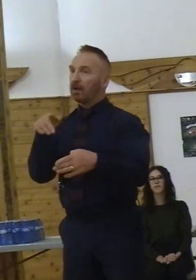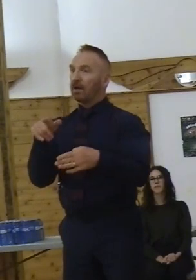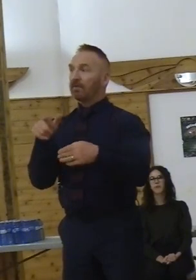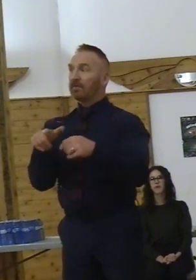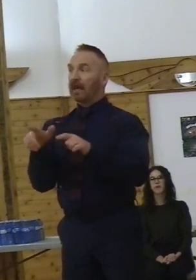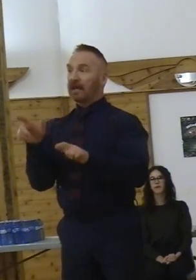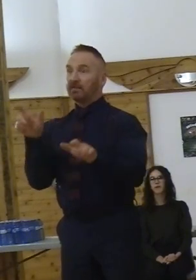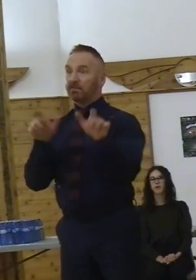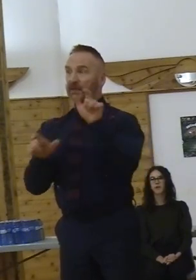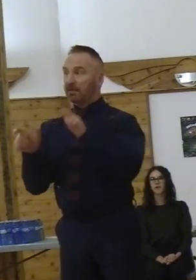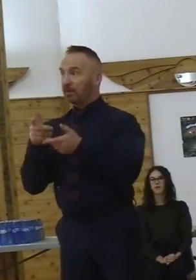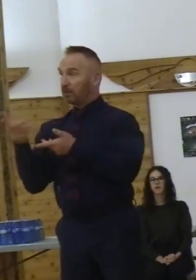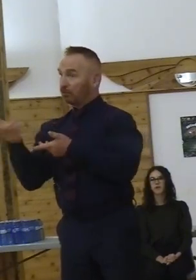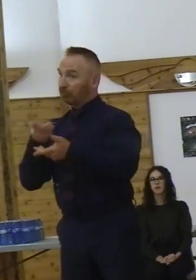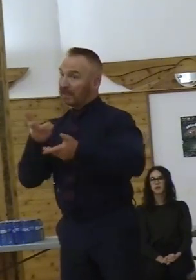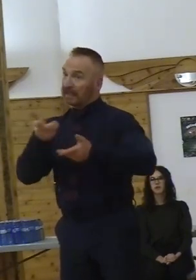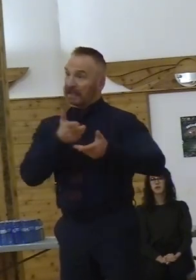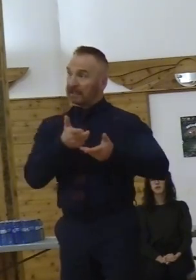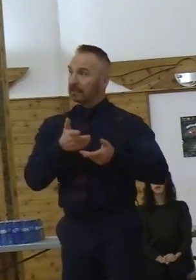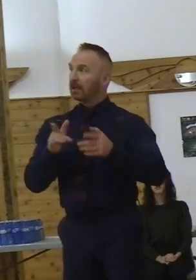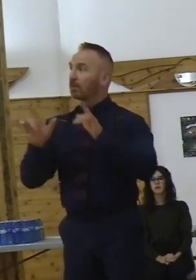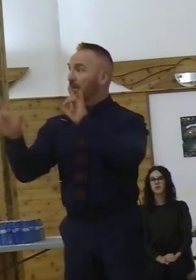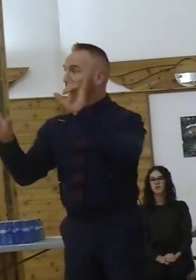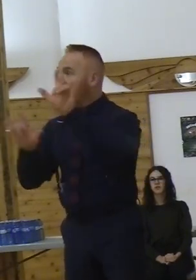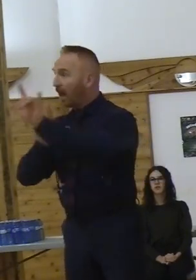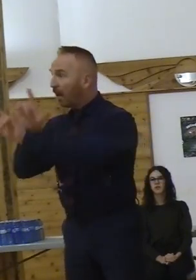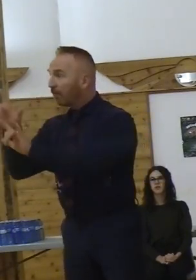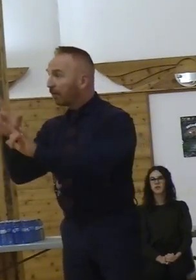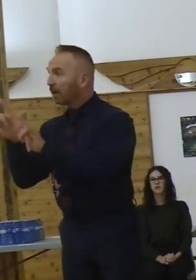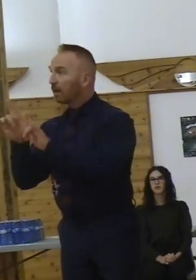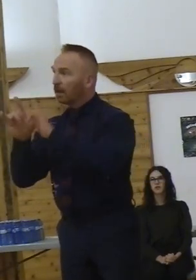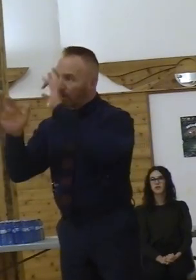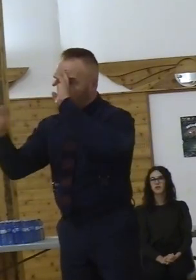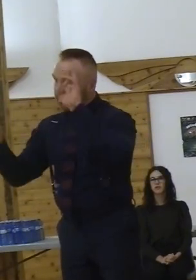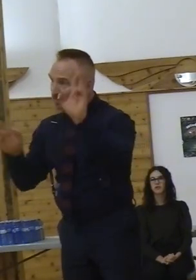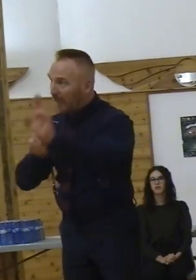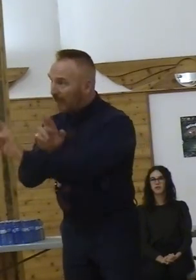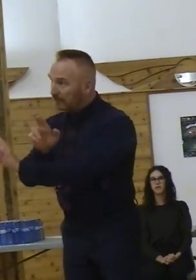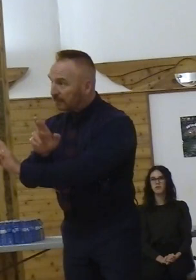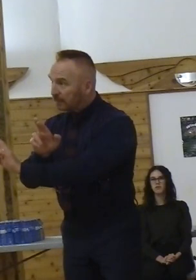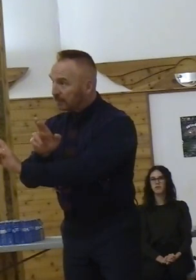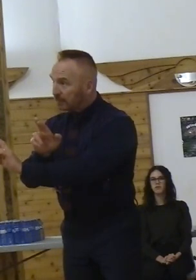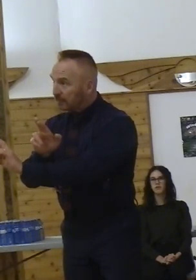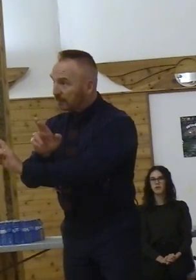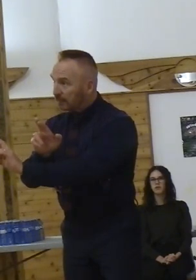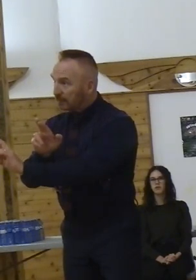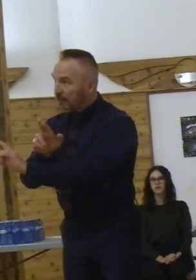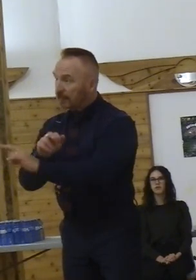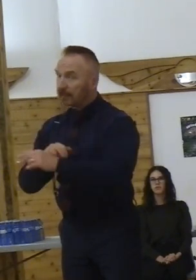If you're going to treat them with love, respect, beautiful ways, you're making yourself a very